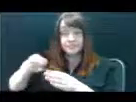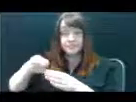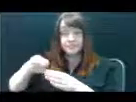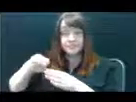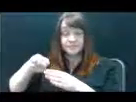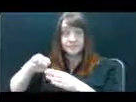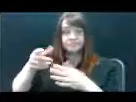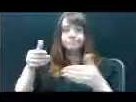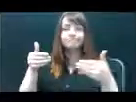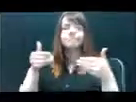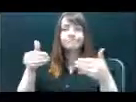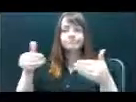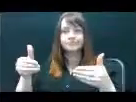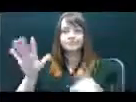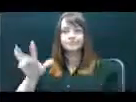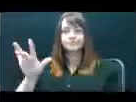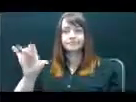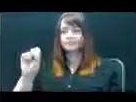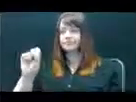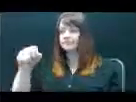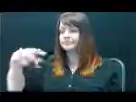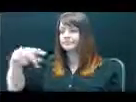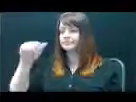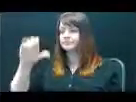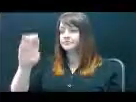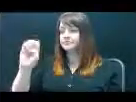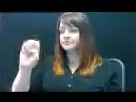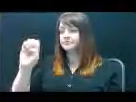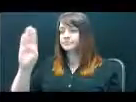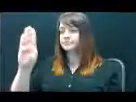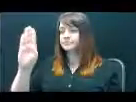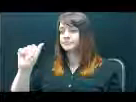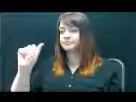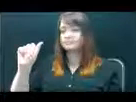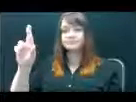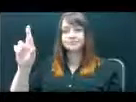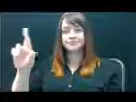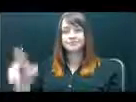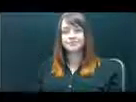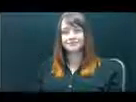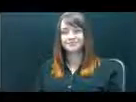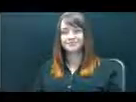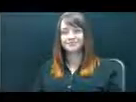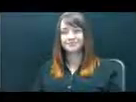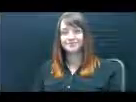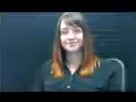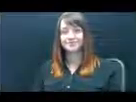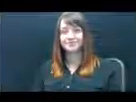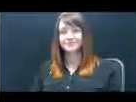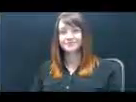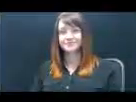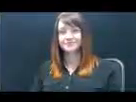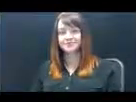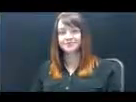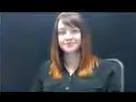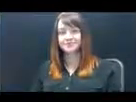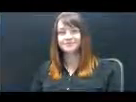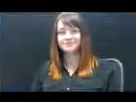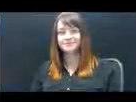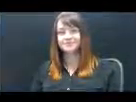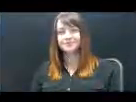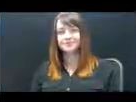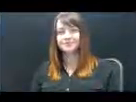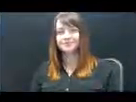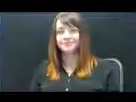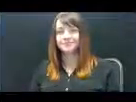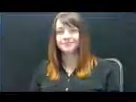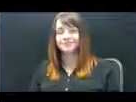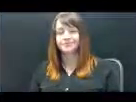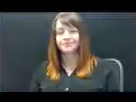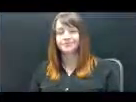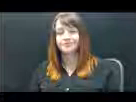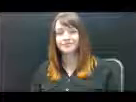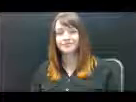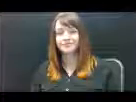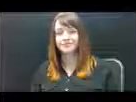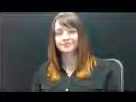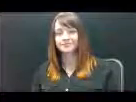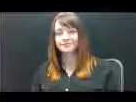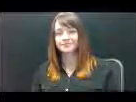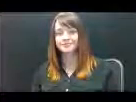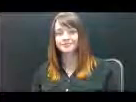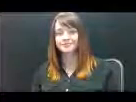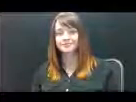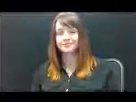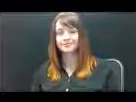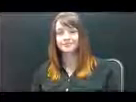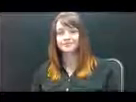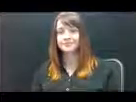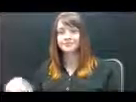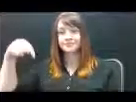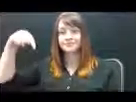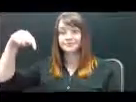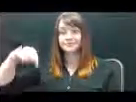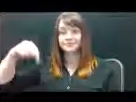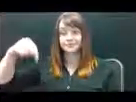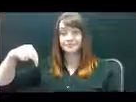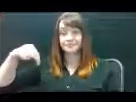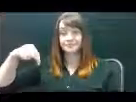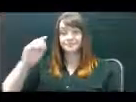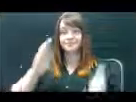space bar. Press the down arrow to move to the next possible